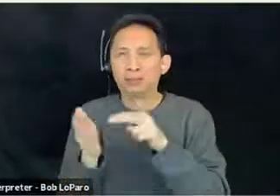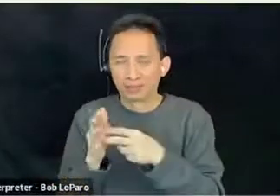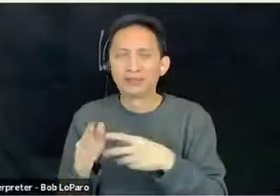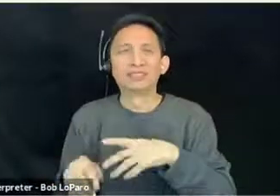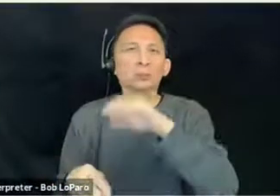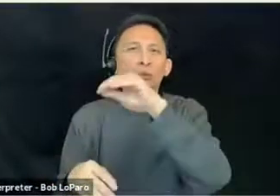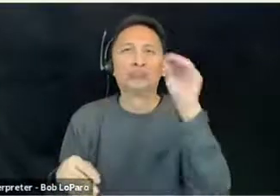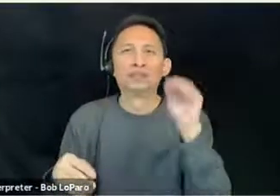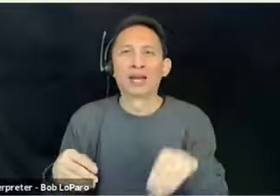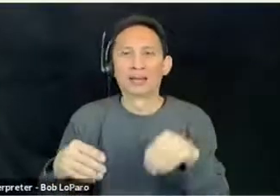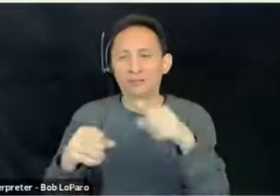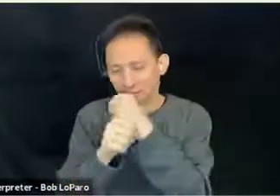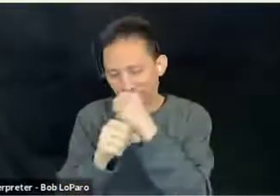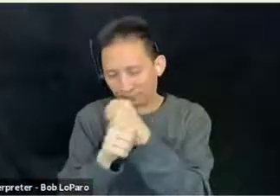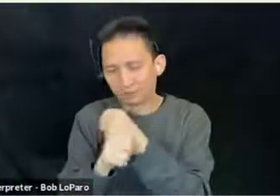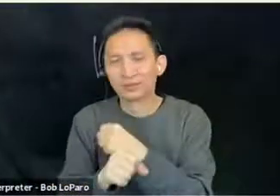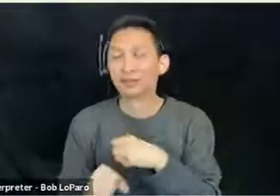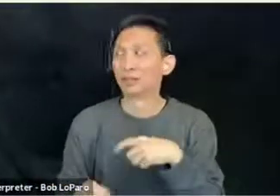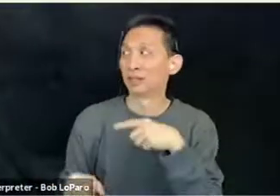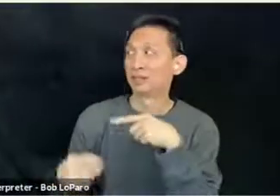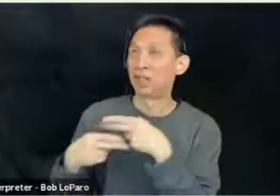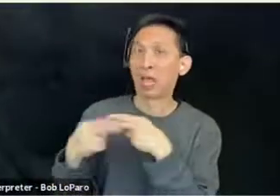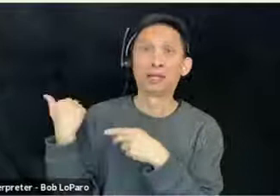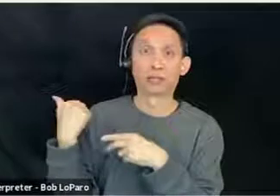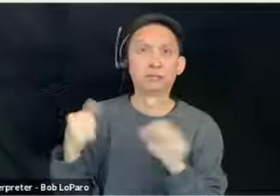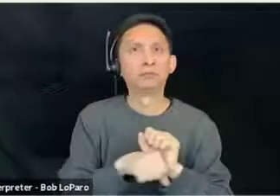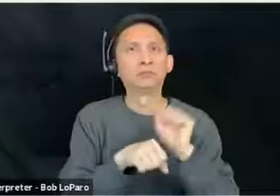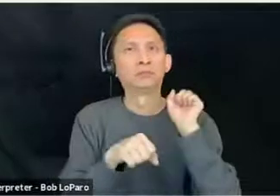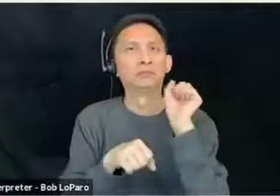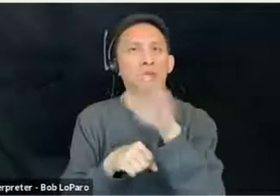these slides out later as well. Katie, next slide.